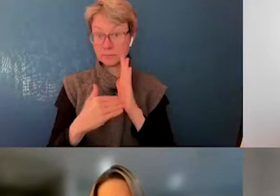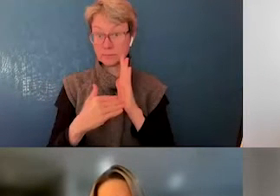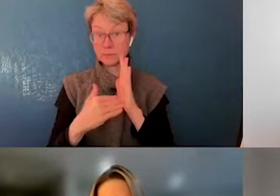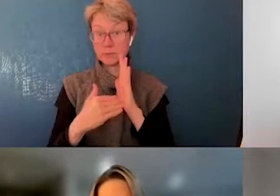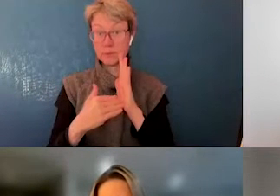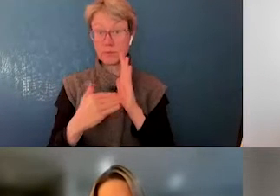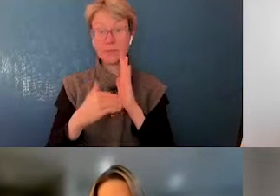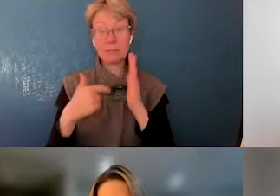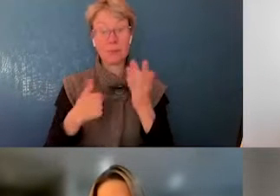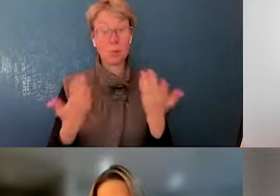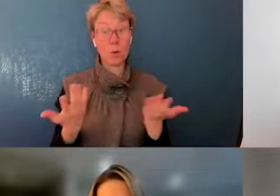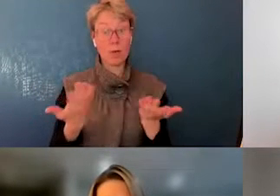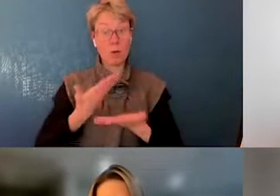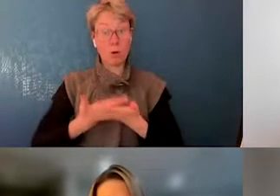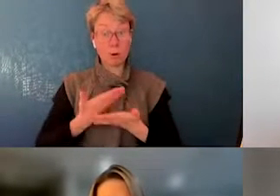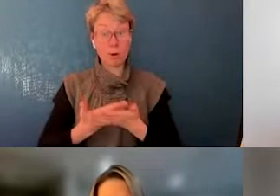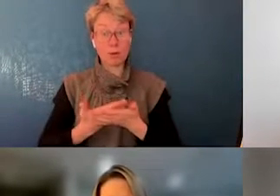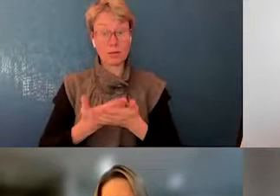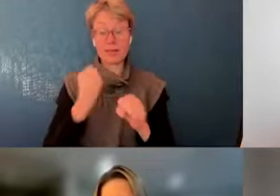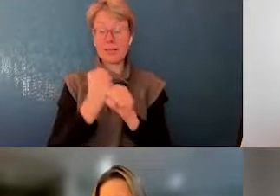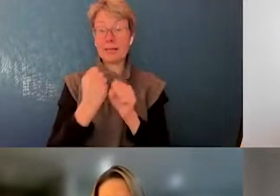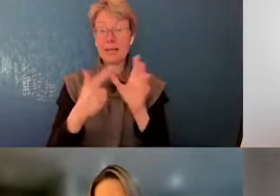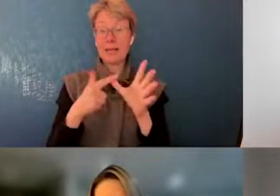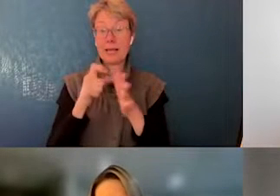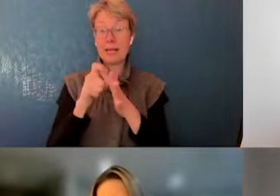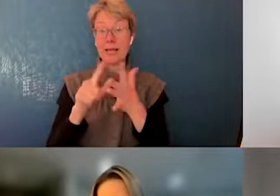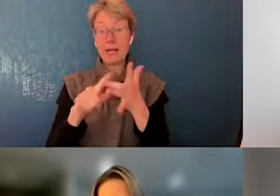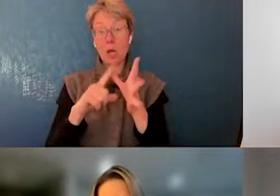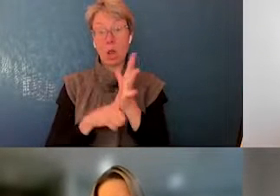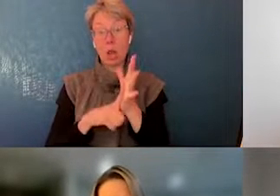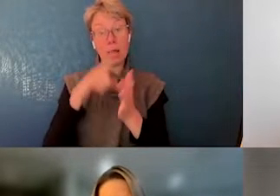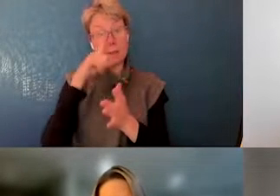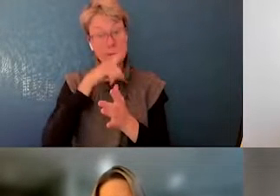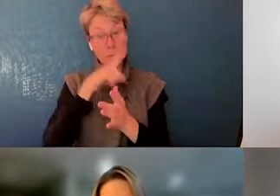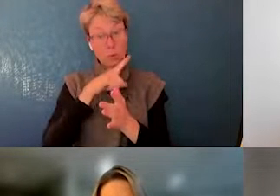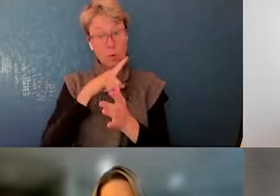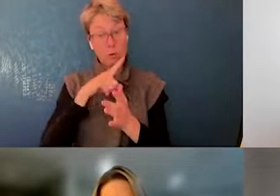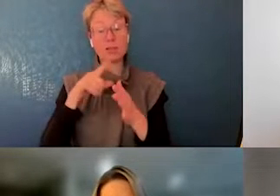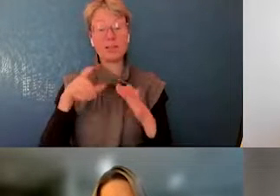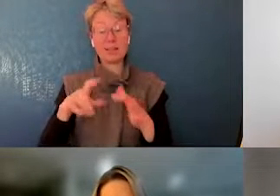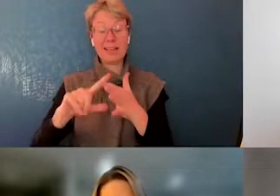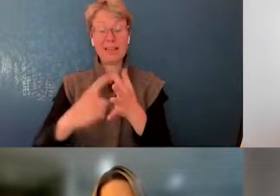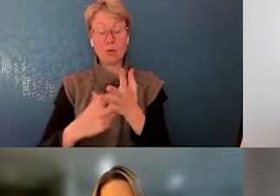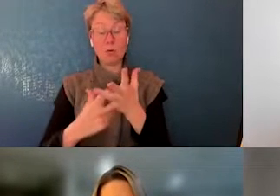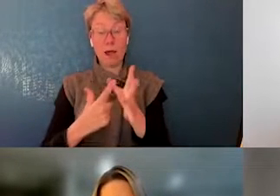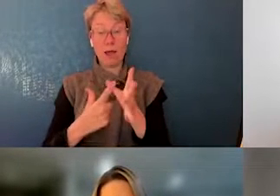meeting you from the land of the Gadigal people of the Eora nation um and we pay our respect to